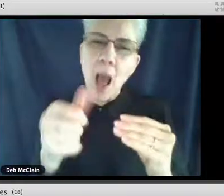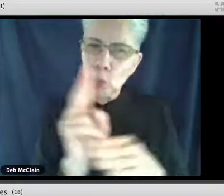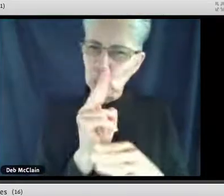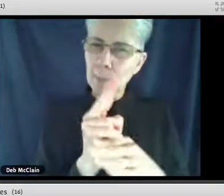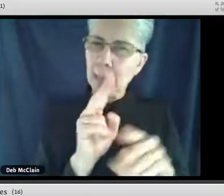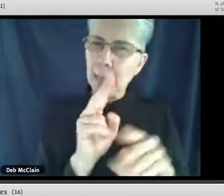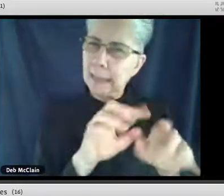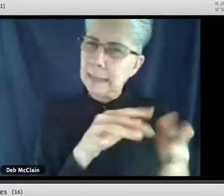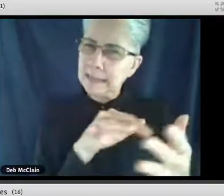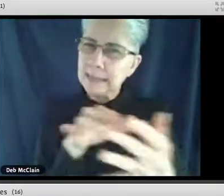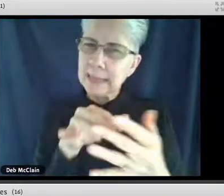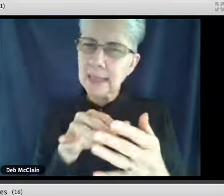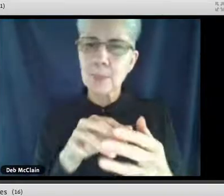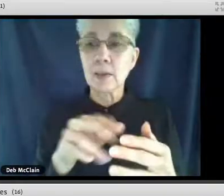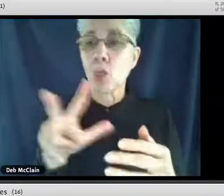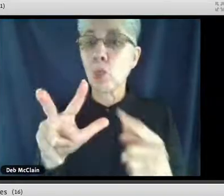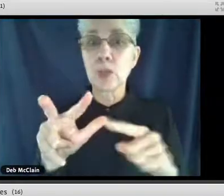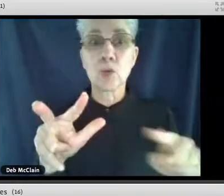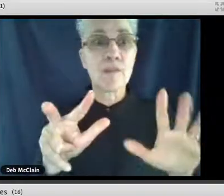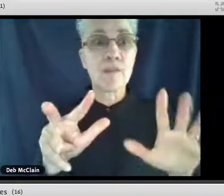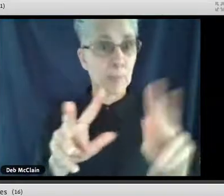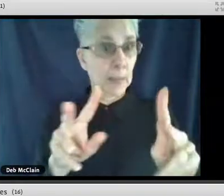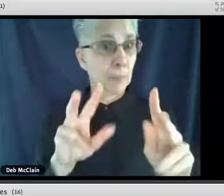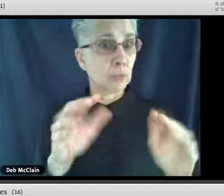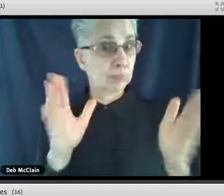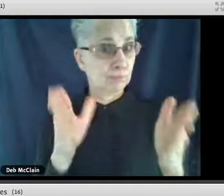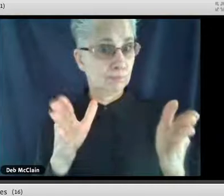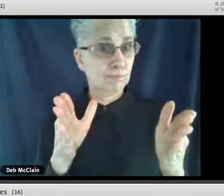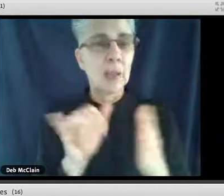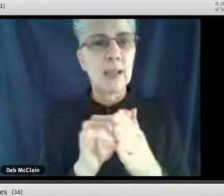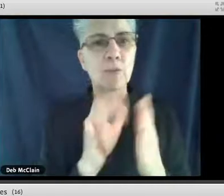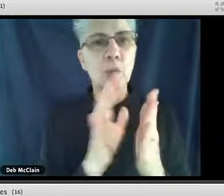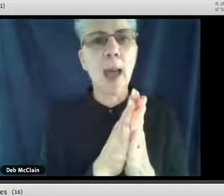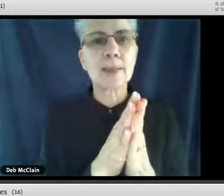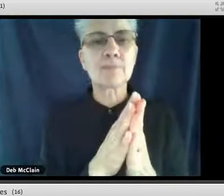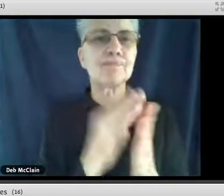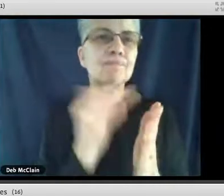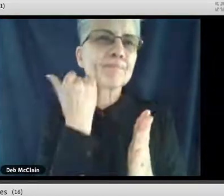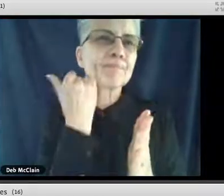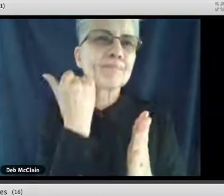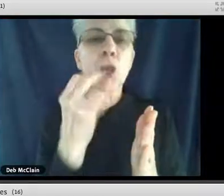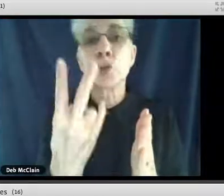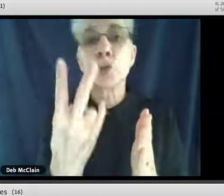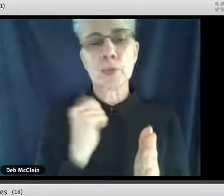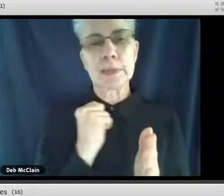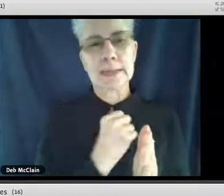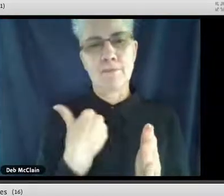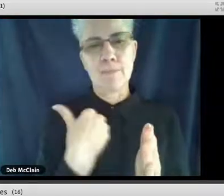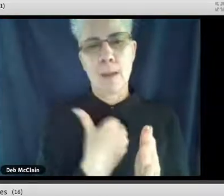being three to five people later on, so if you ask two staff members and two patrons or three patrons,